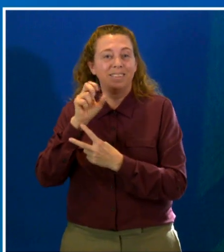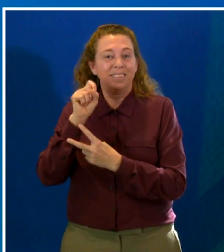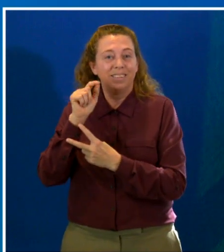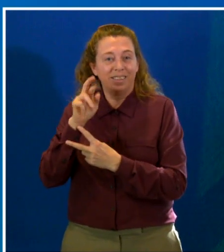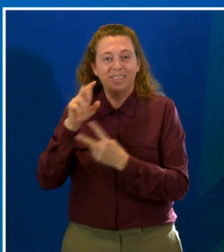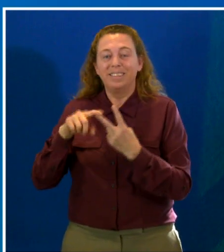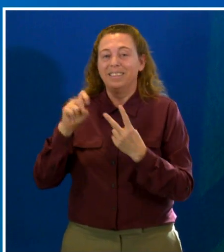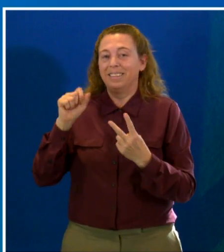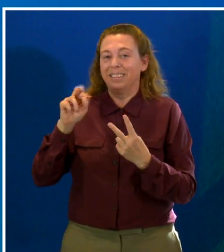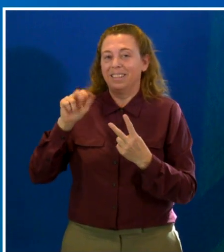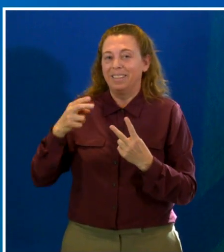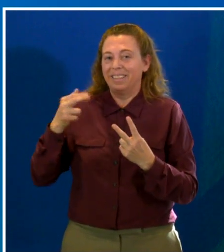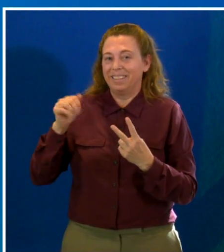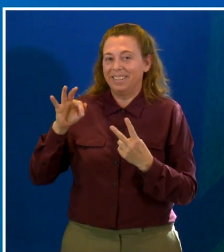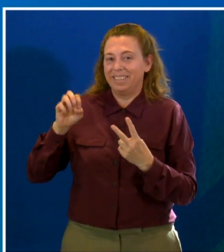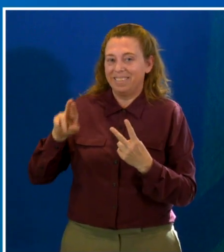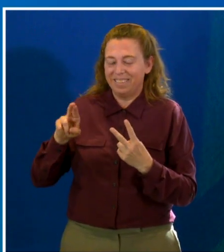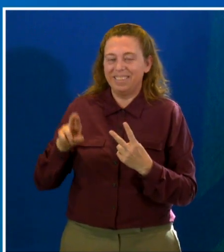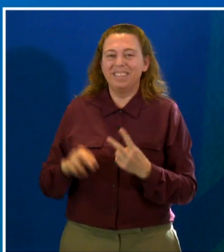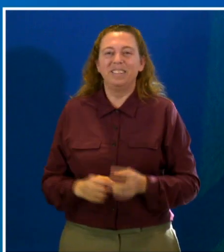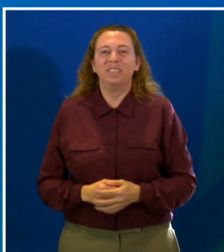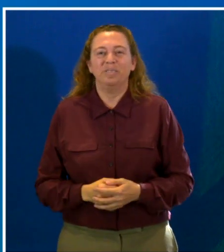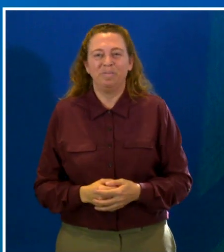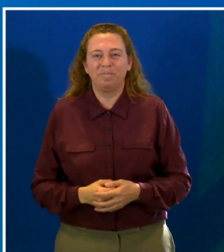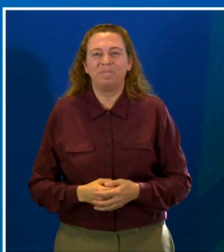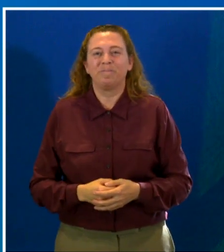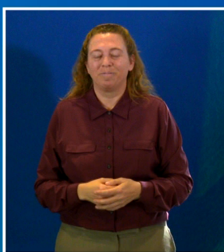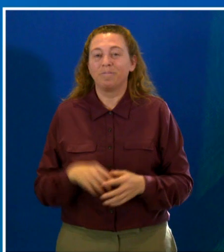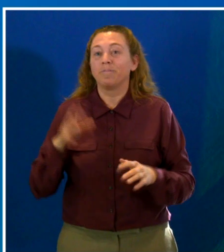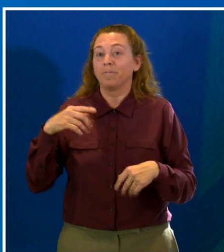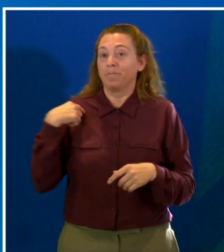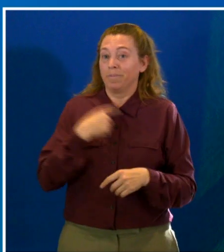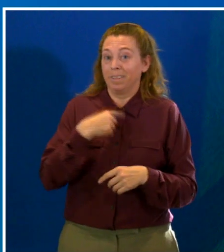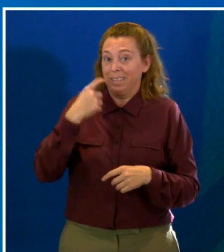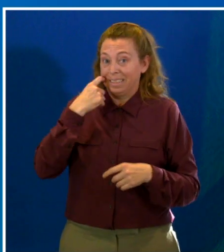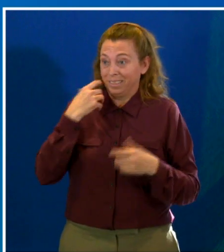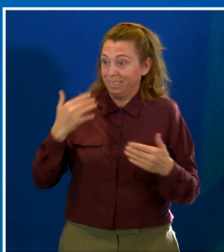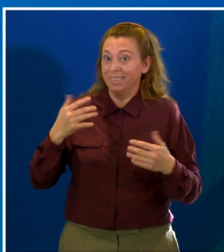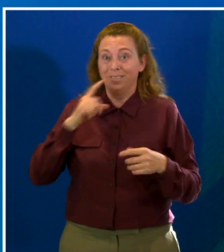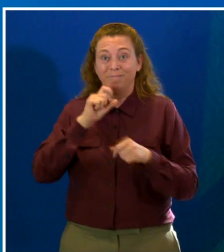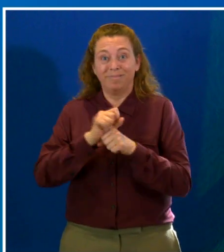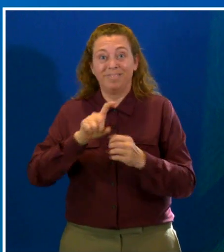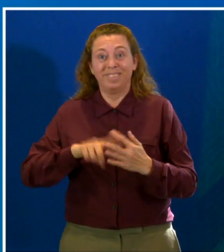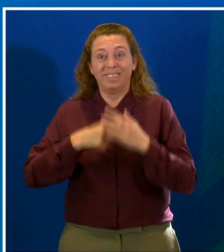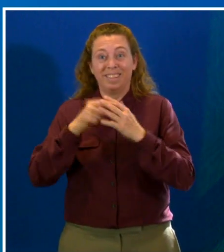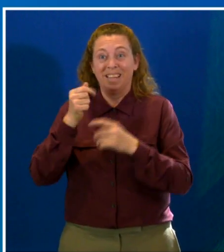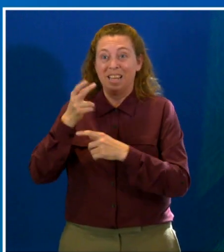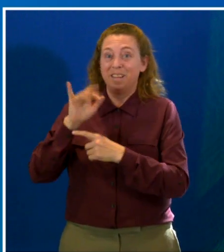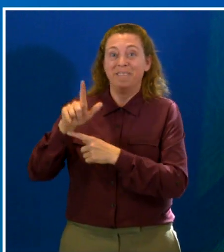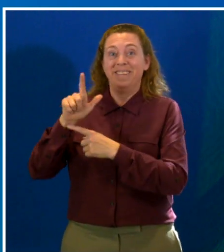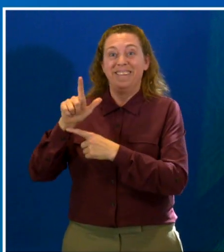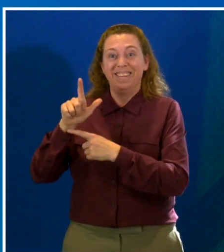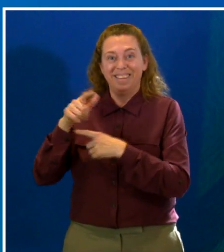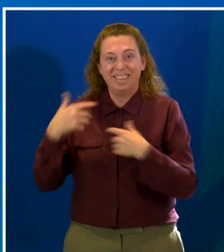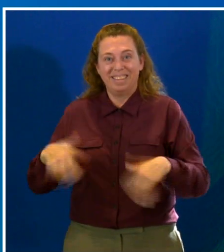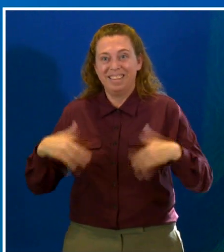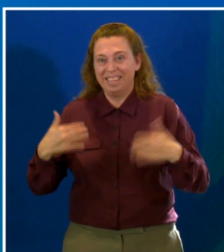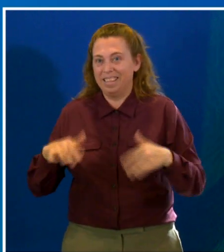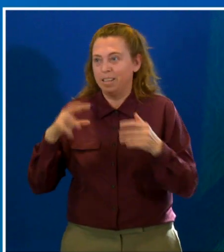As we kick off April, we're enjoying longer days. Early signs of spring and more good news on our fight against